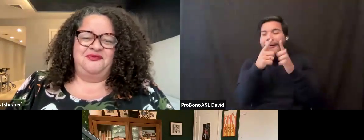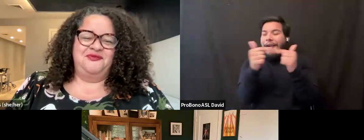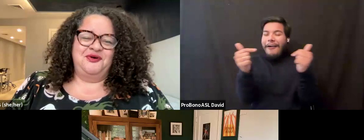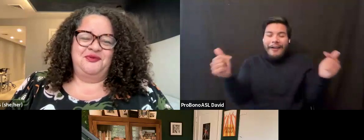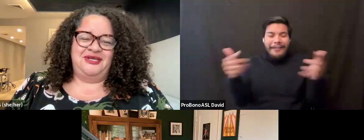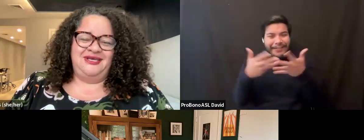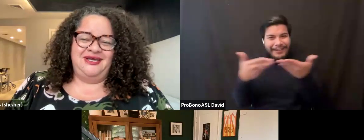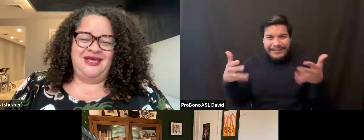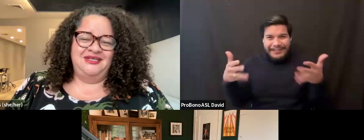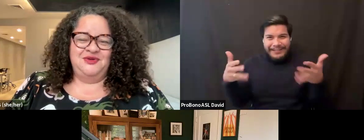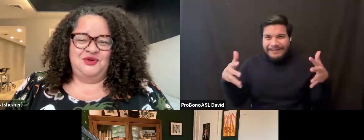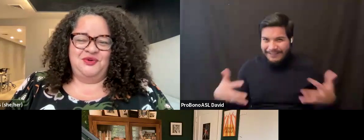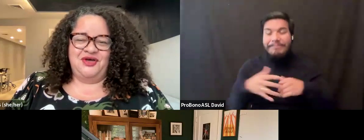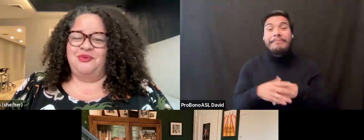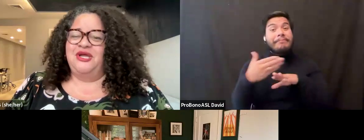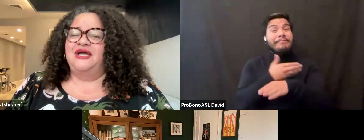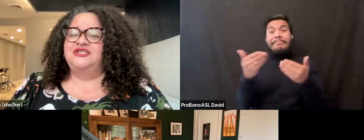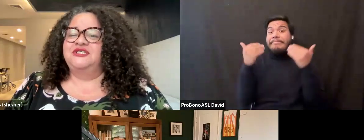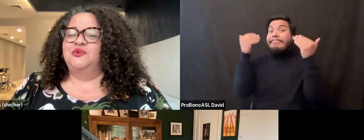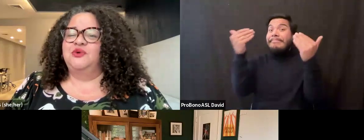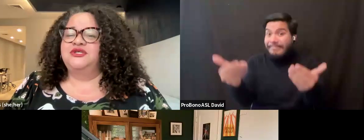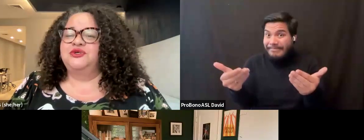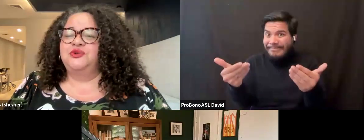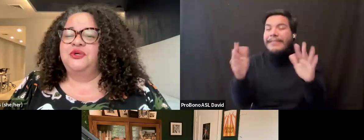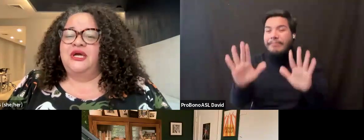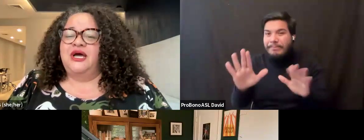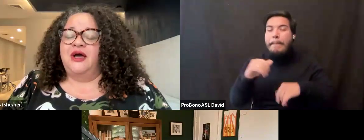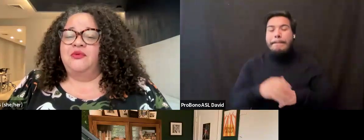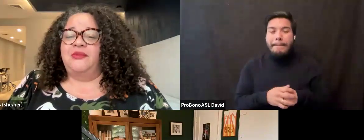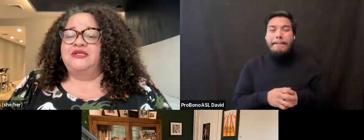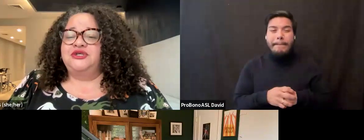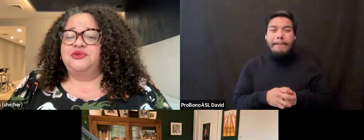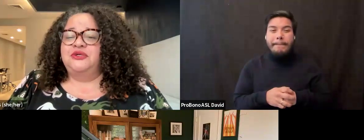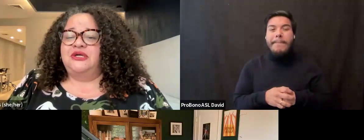Before we get into it with Aubrey, I just want to remind you